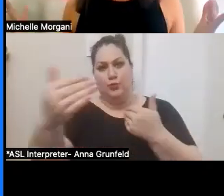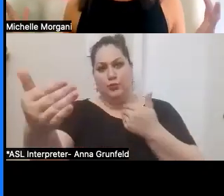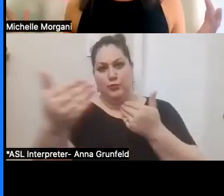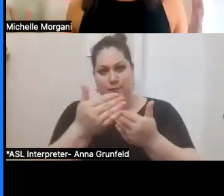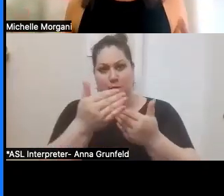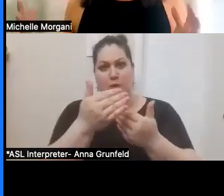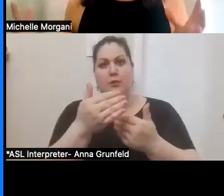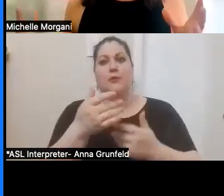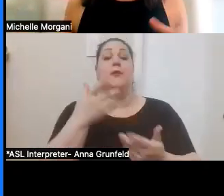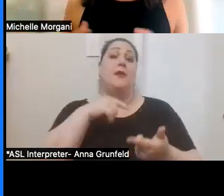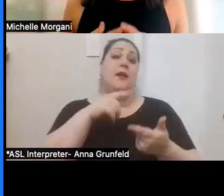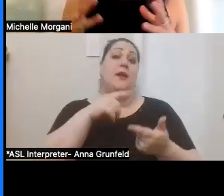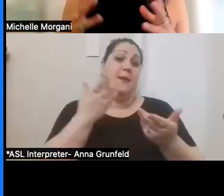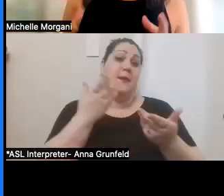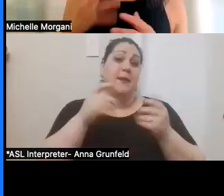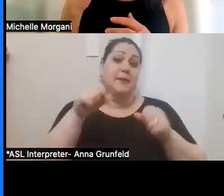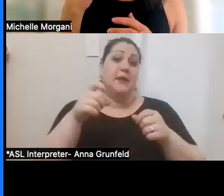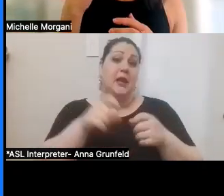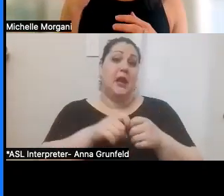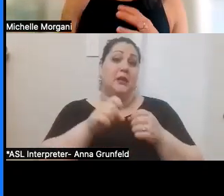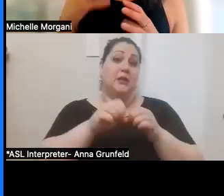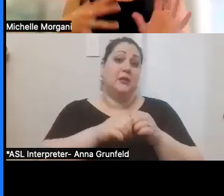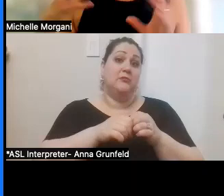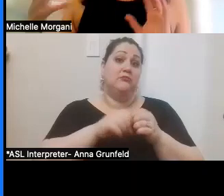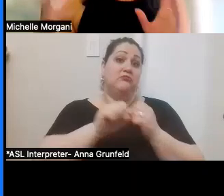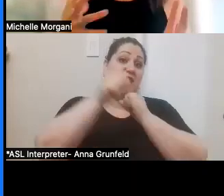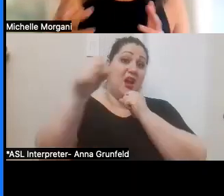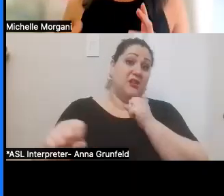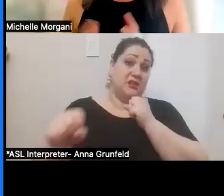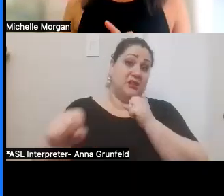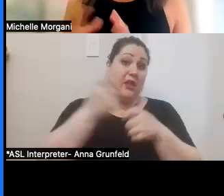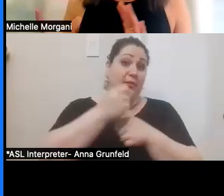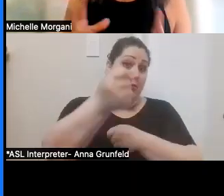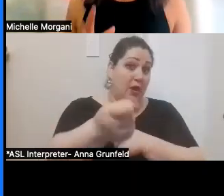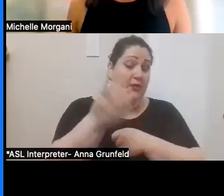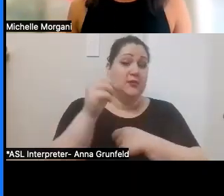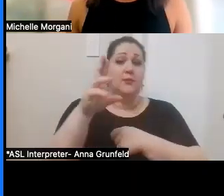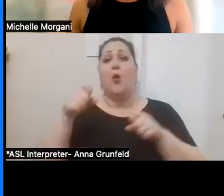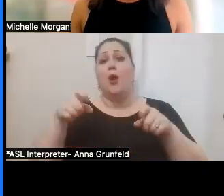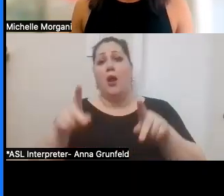the practicums or allow them to do some weekends to make up some of those hours,